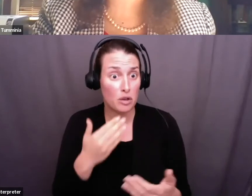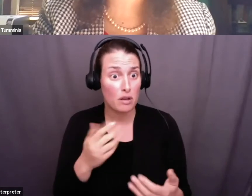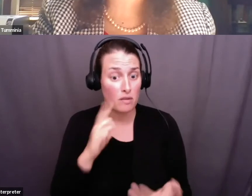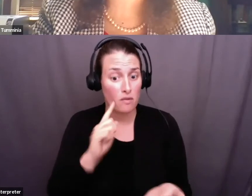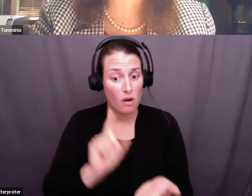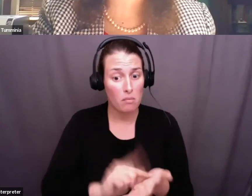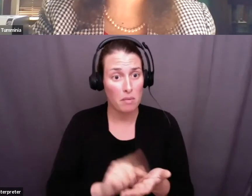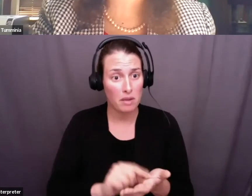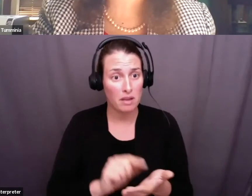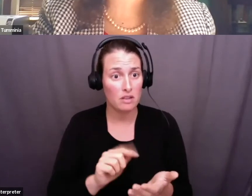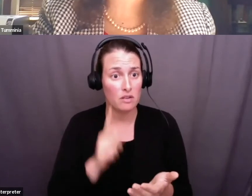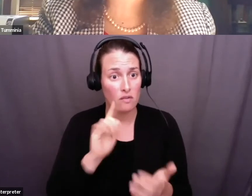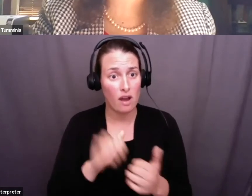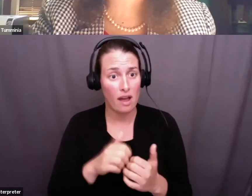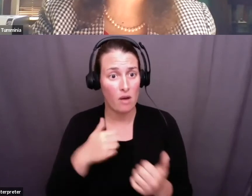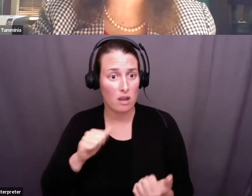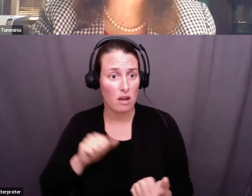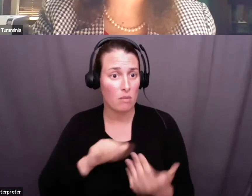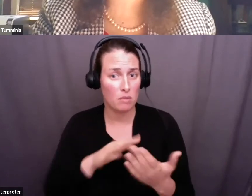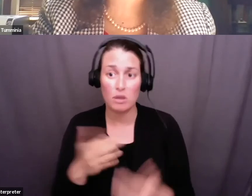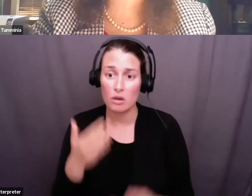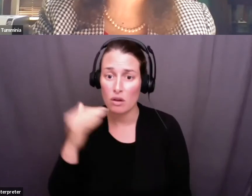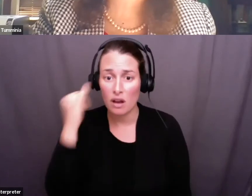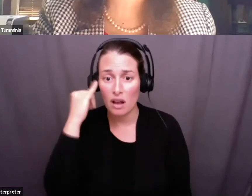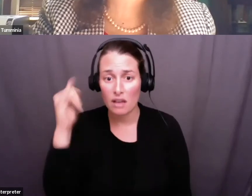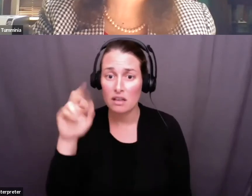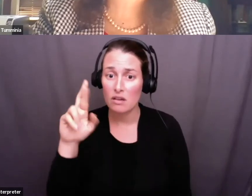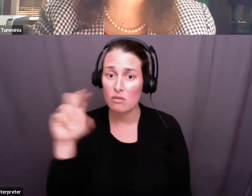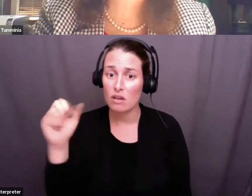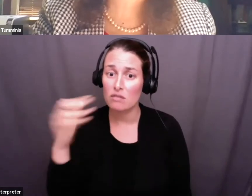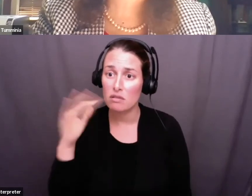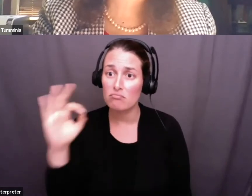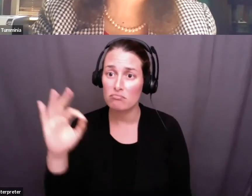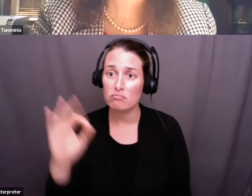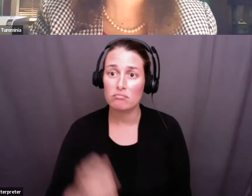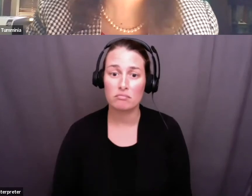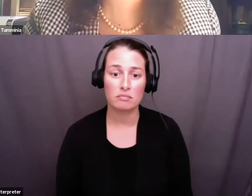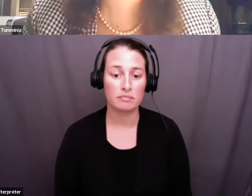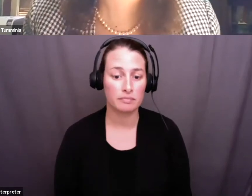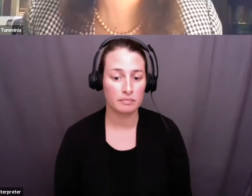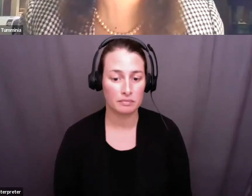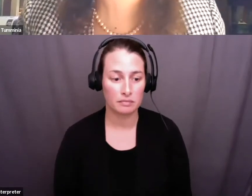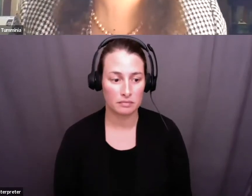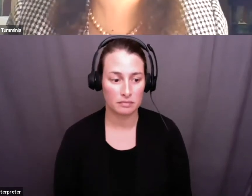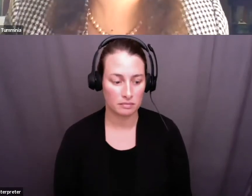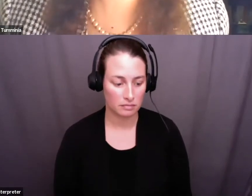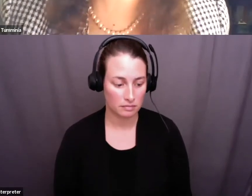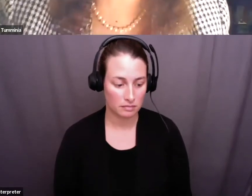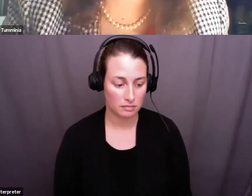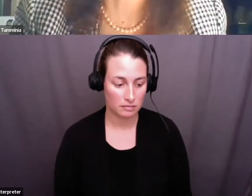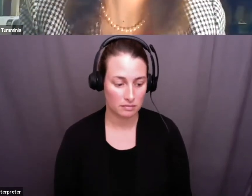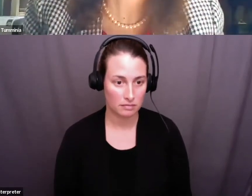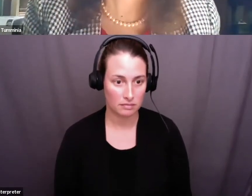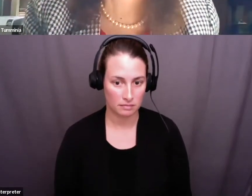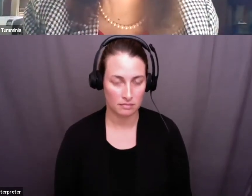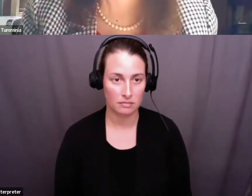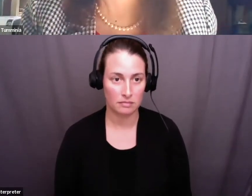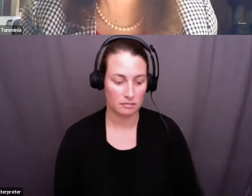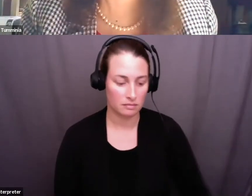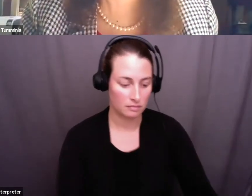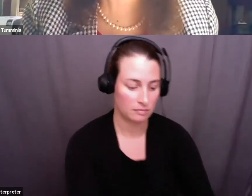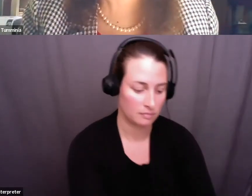approaching them. That’s a good idea, Russ. TUMMINIA: Thank you, Russ. Anyone else have